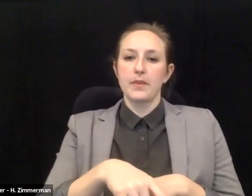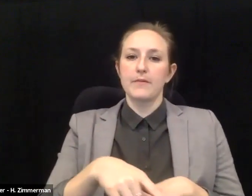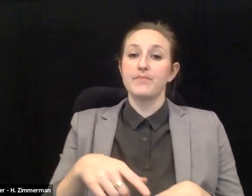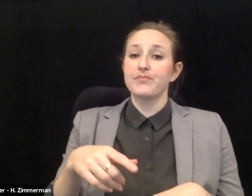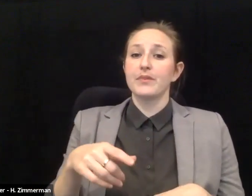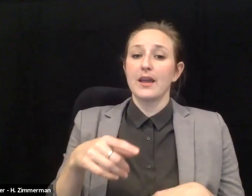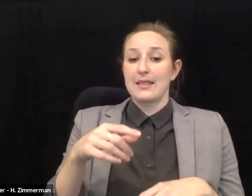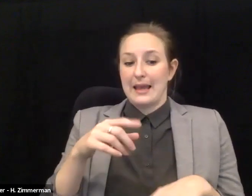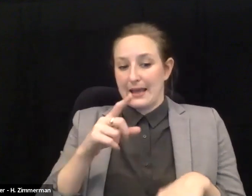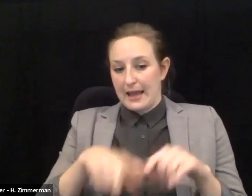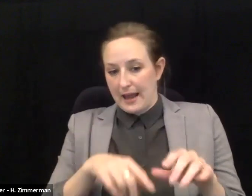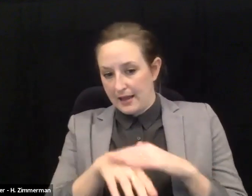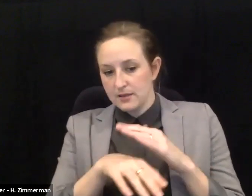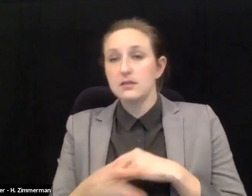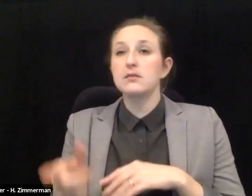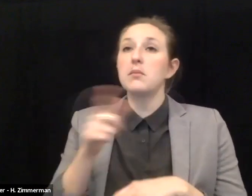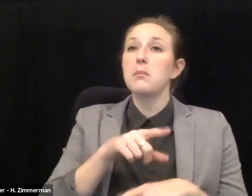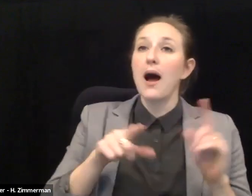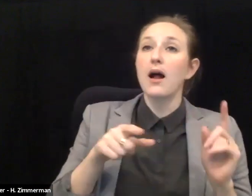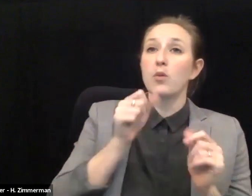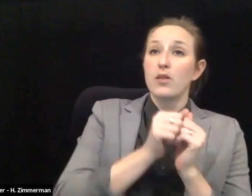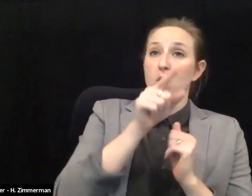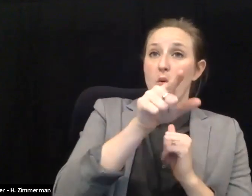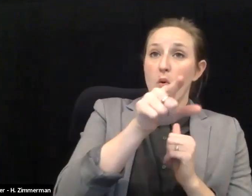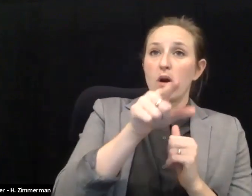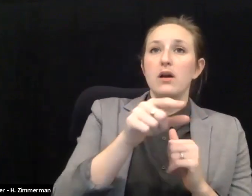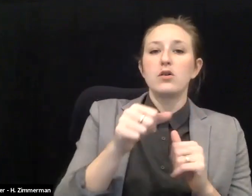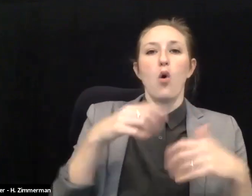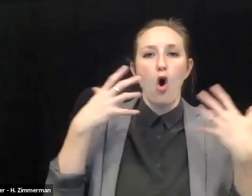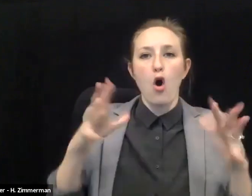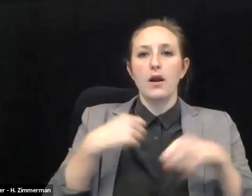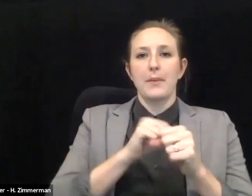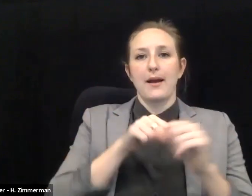So when blind people are using their personal assistive technology, the